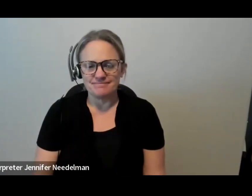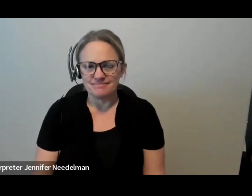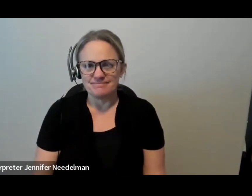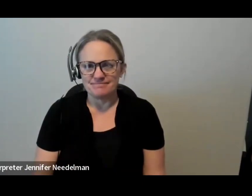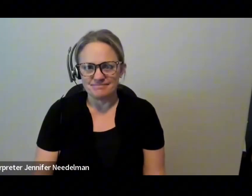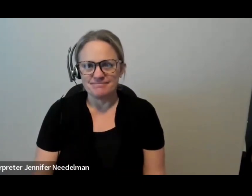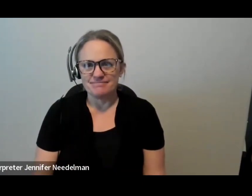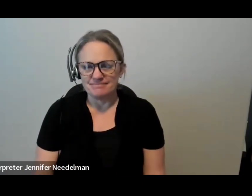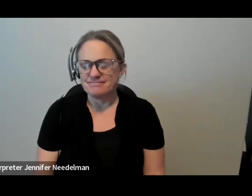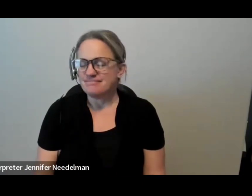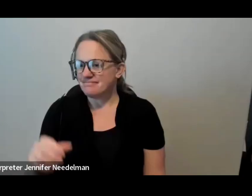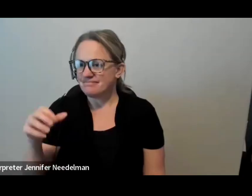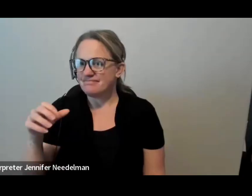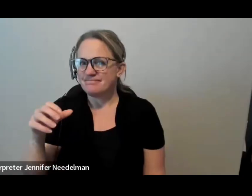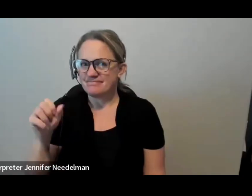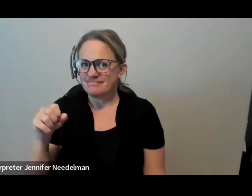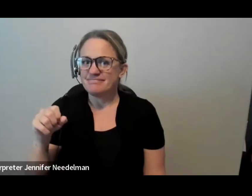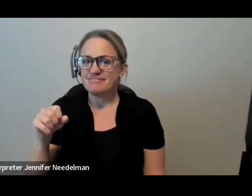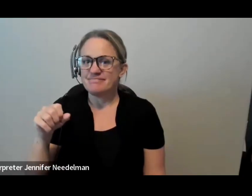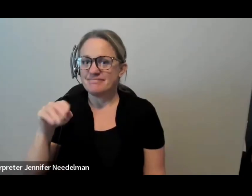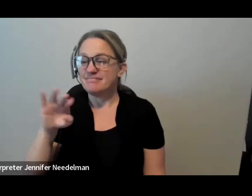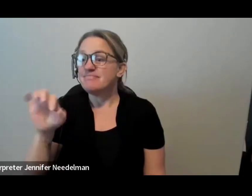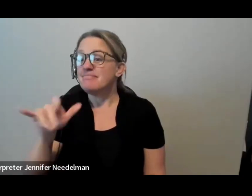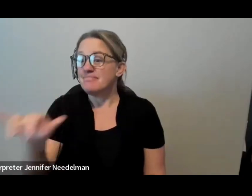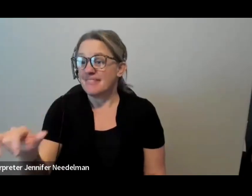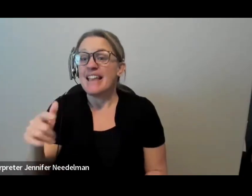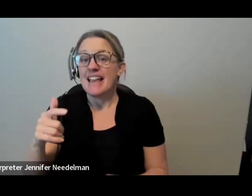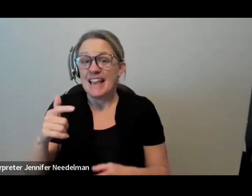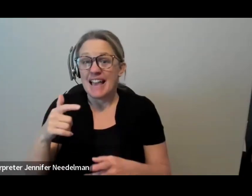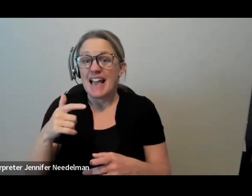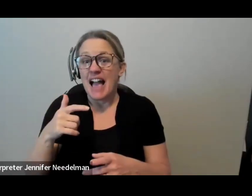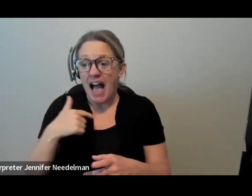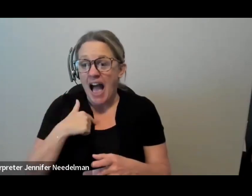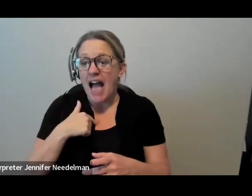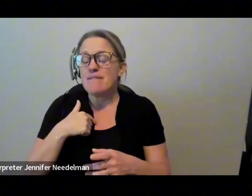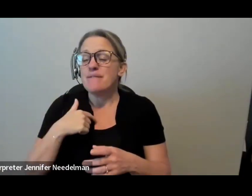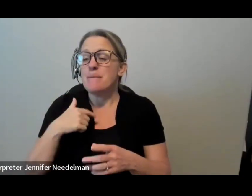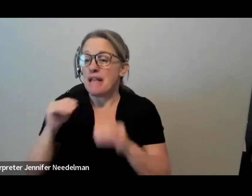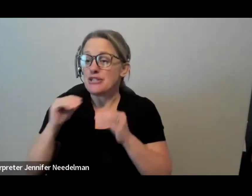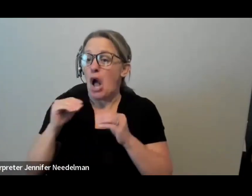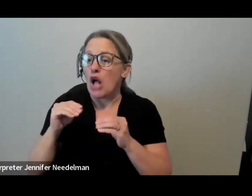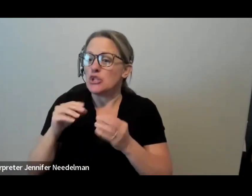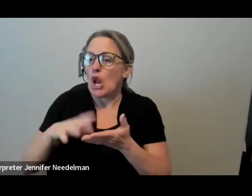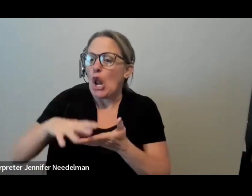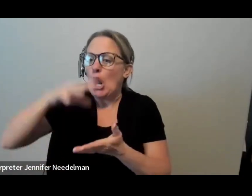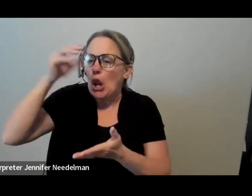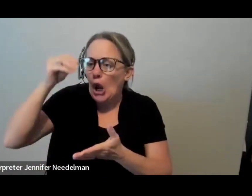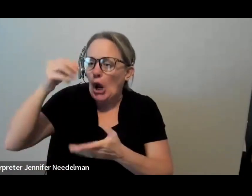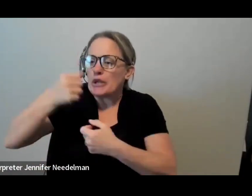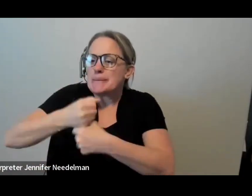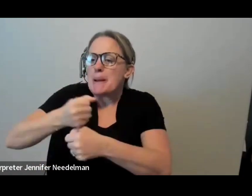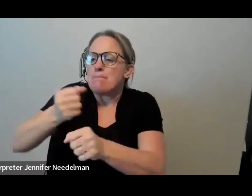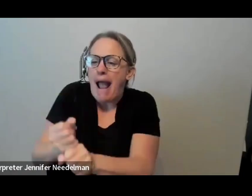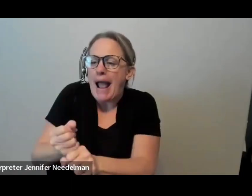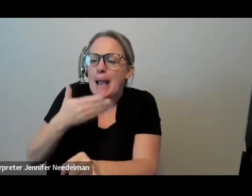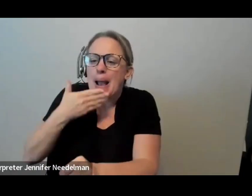Yeah, Molly, I, I've been taught to make, learn to make better mistakes. So nothing is ever perfect.